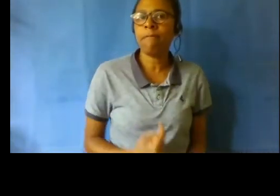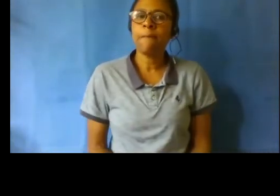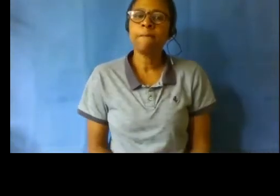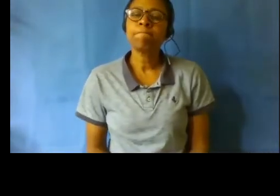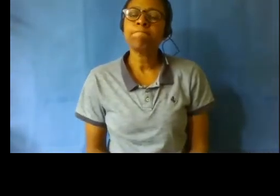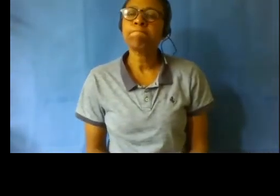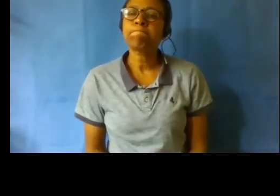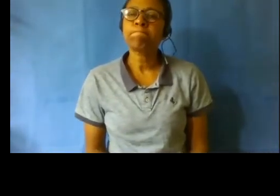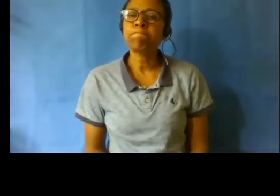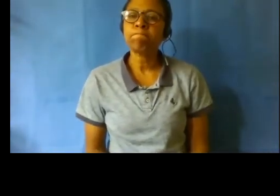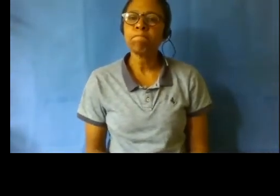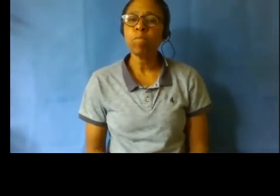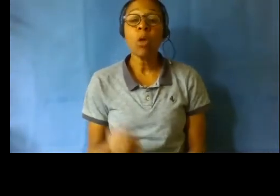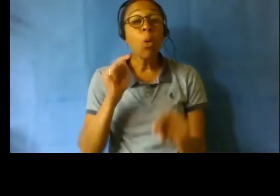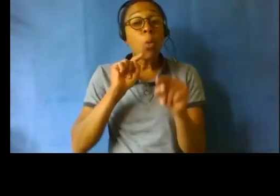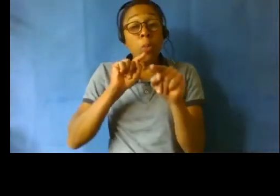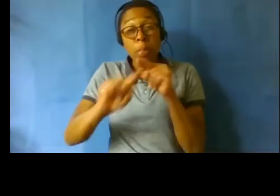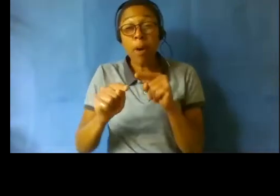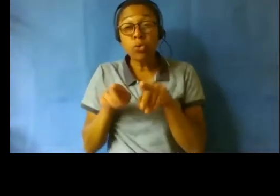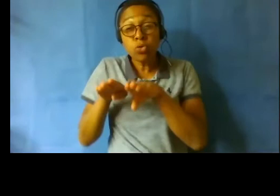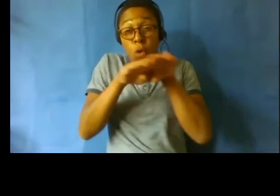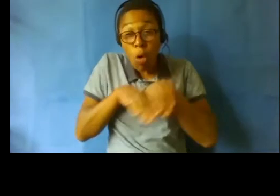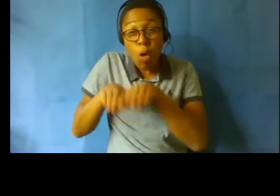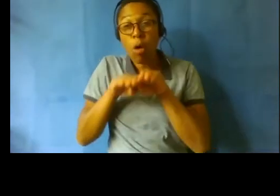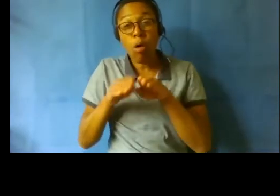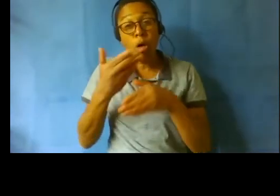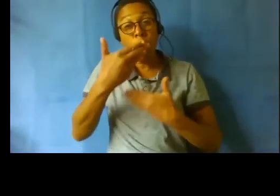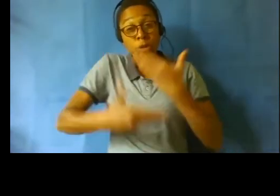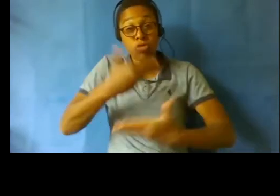had was one related to mental health concerns about family opinion were